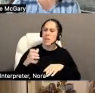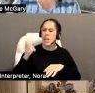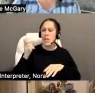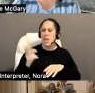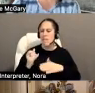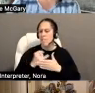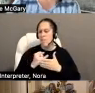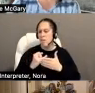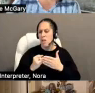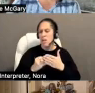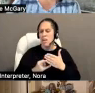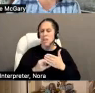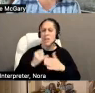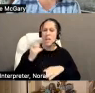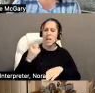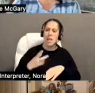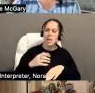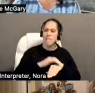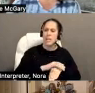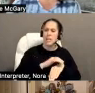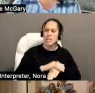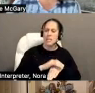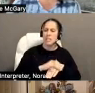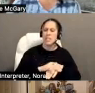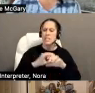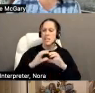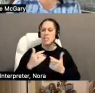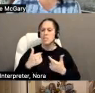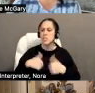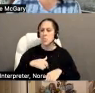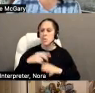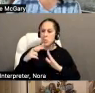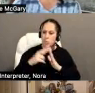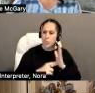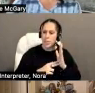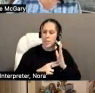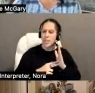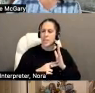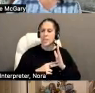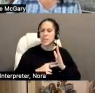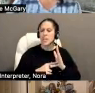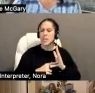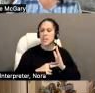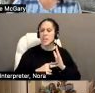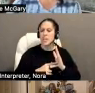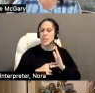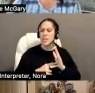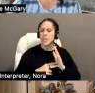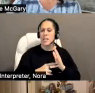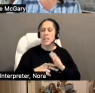classes, half English classes. So we would read, um, a piece of classic literature, and